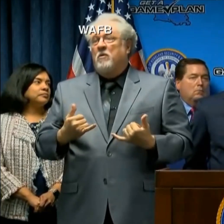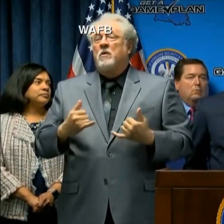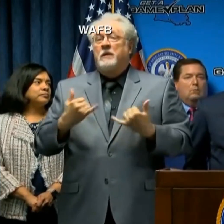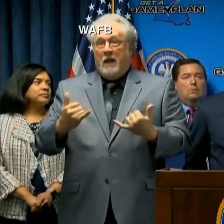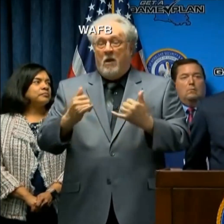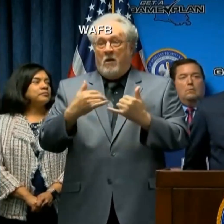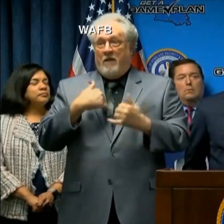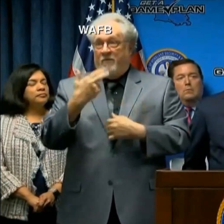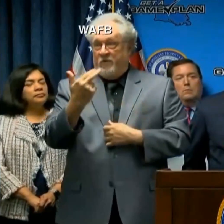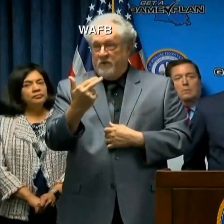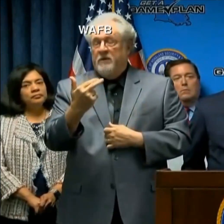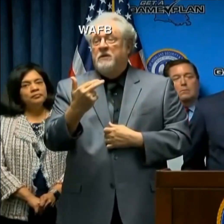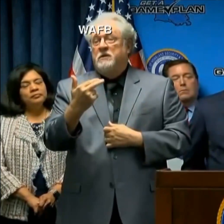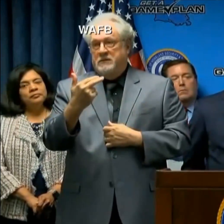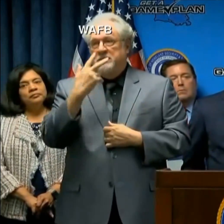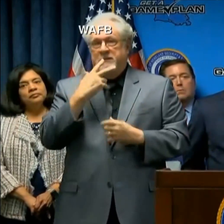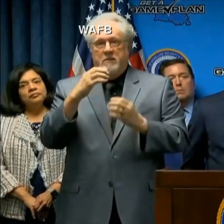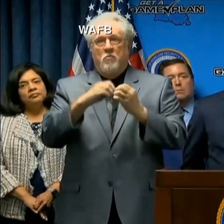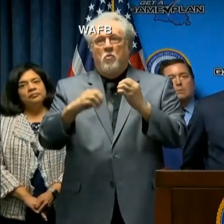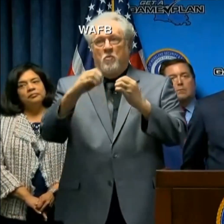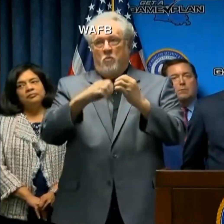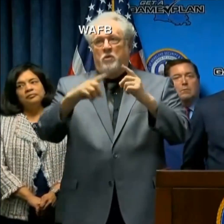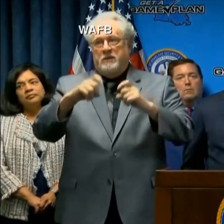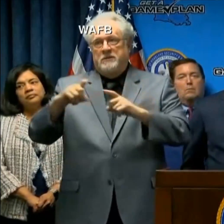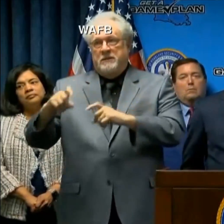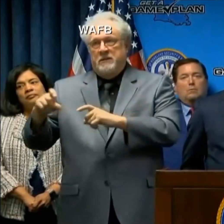cases we are seeing you know more and more testing happening so it changes so